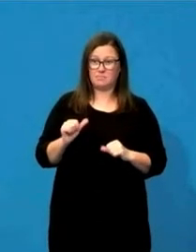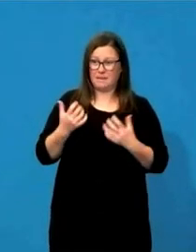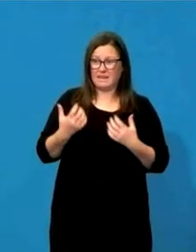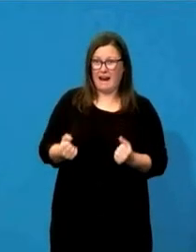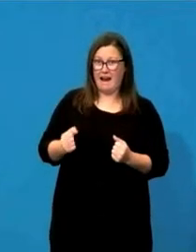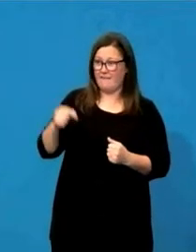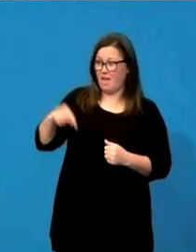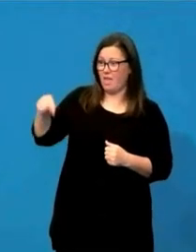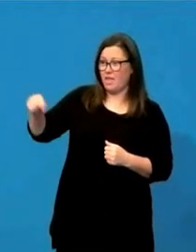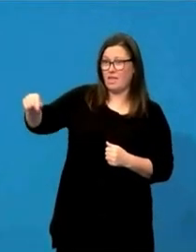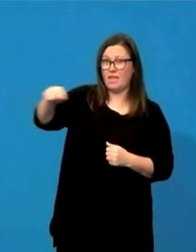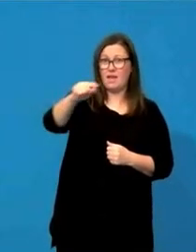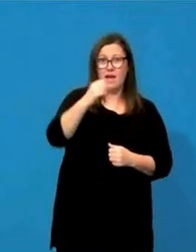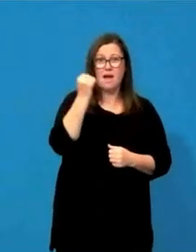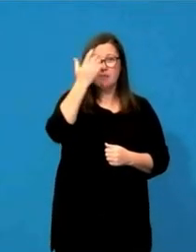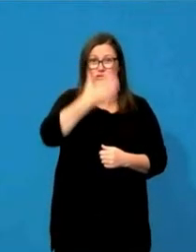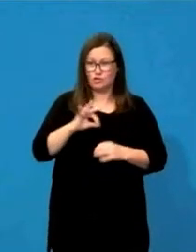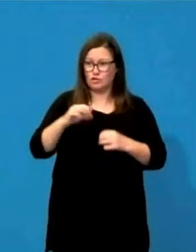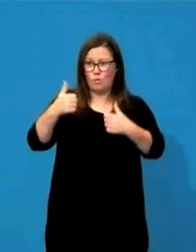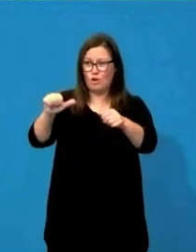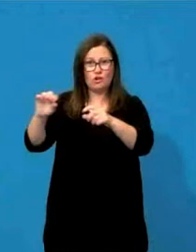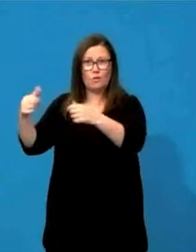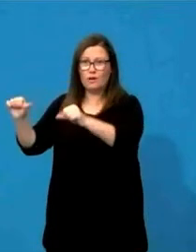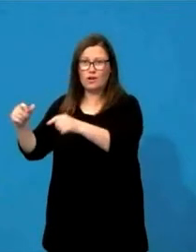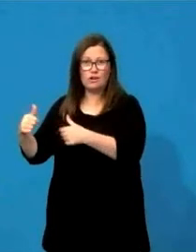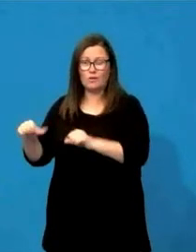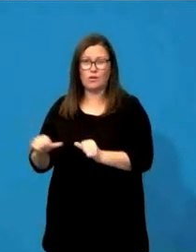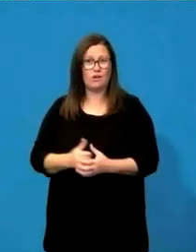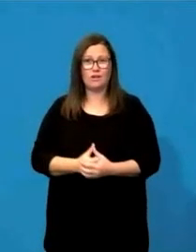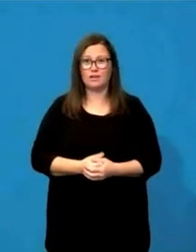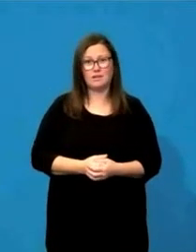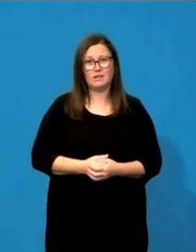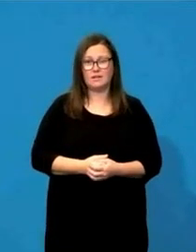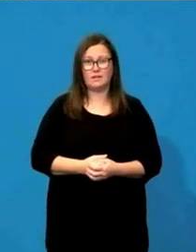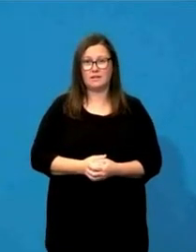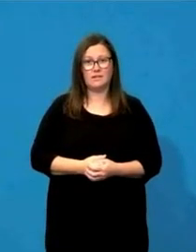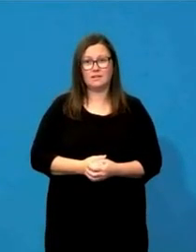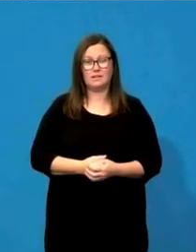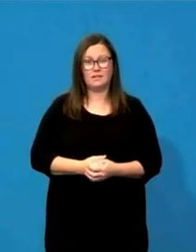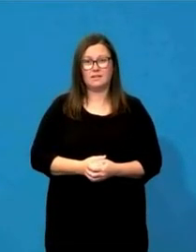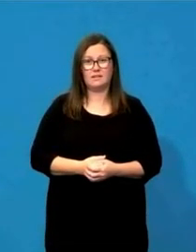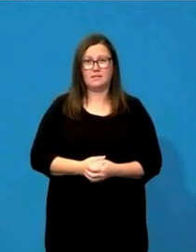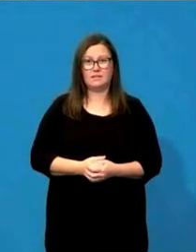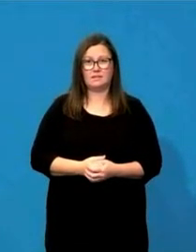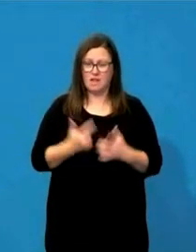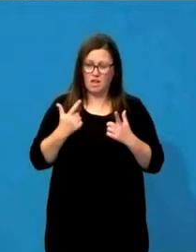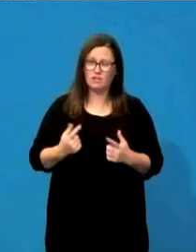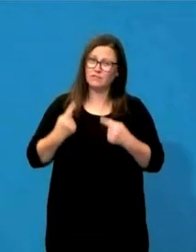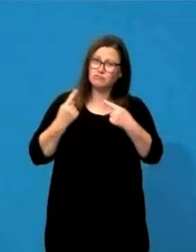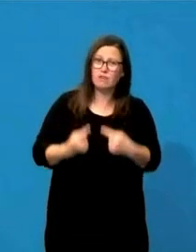You know, I'm struggling with all this, so, yeah, changes need to be made.